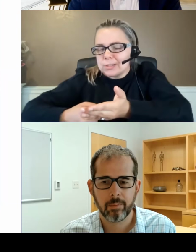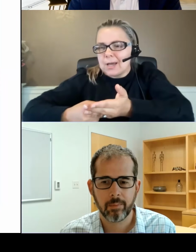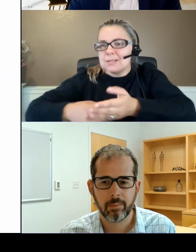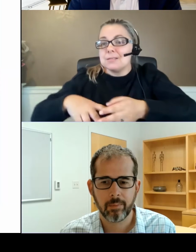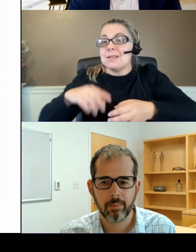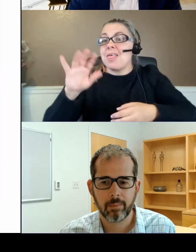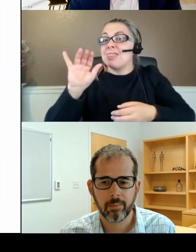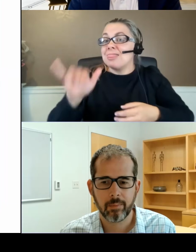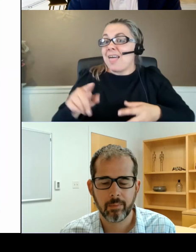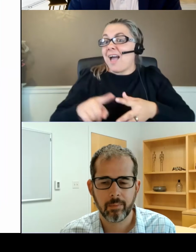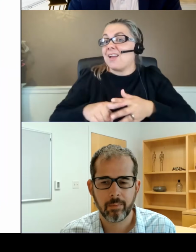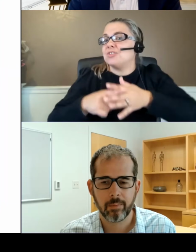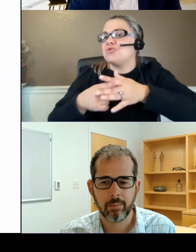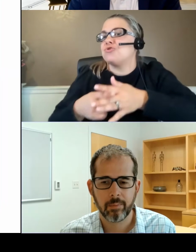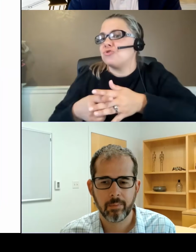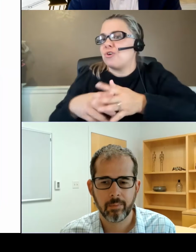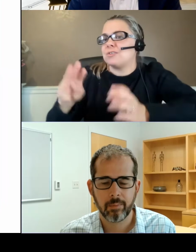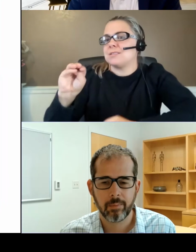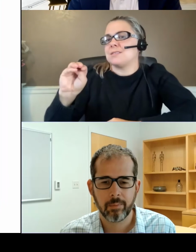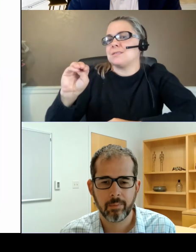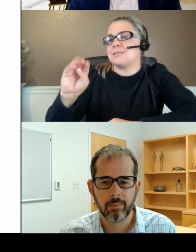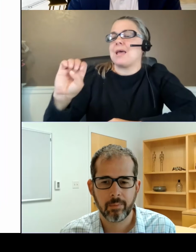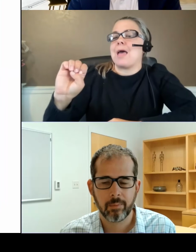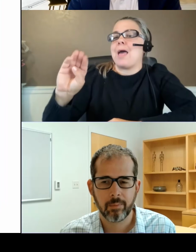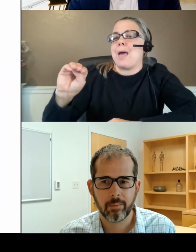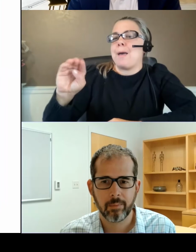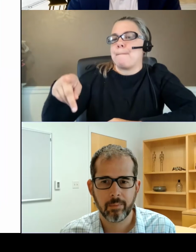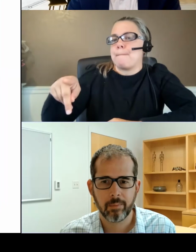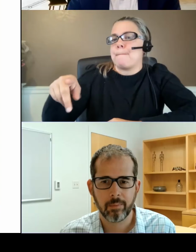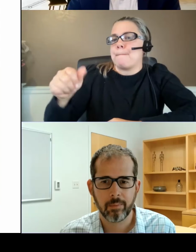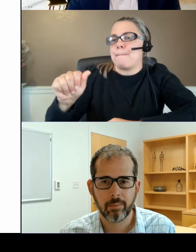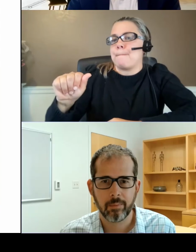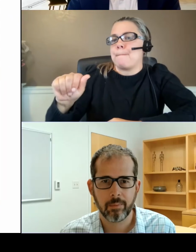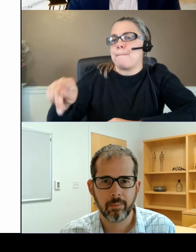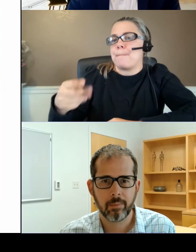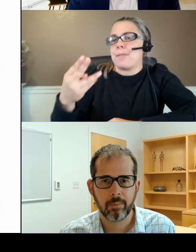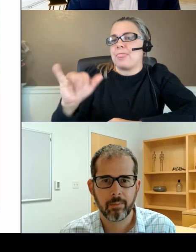build the empathy. Once we have the empathy then a lot of the other pieces naturally fall right into